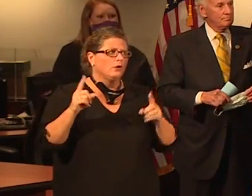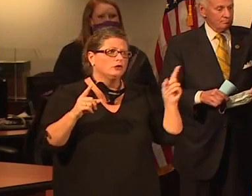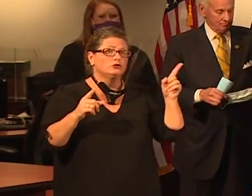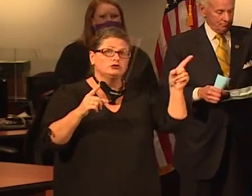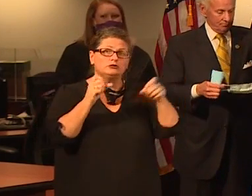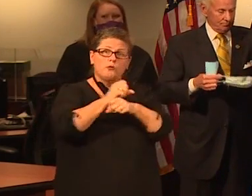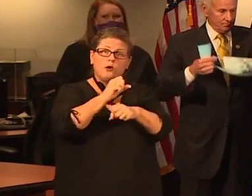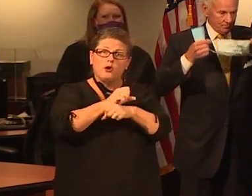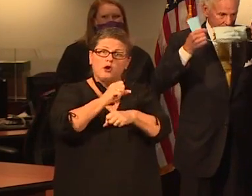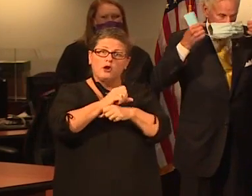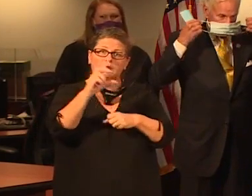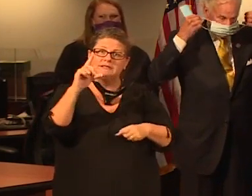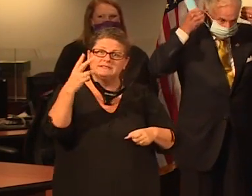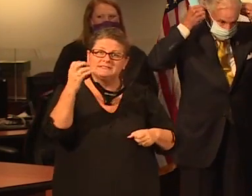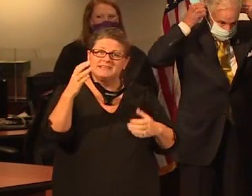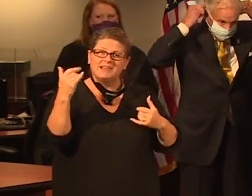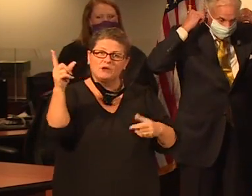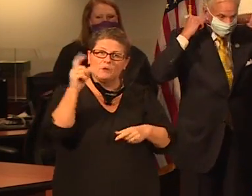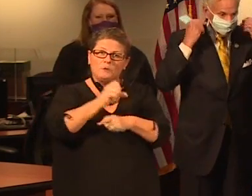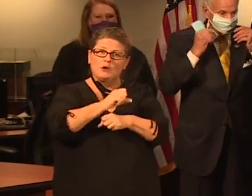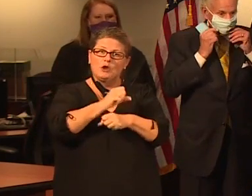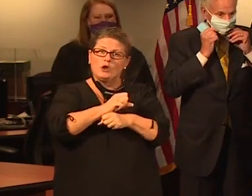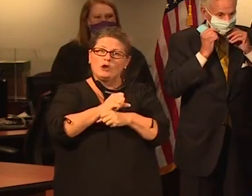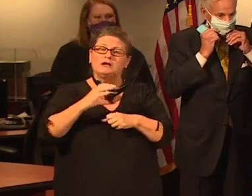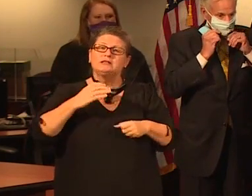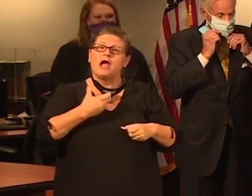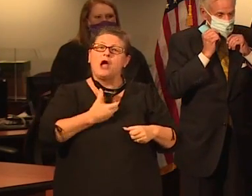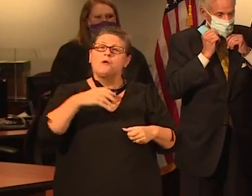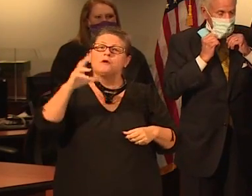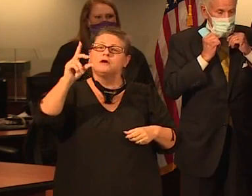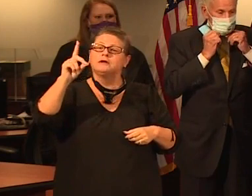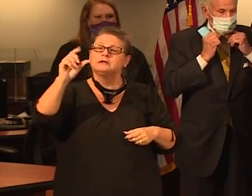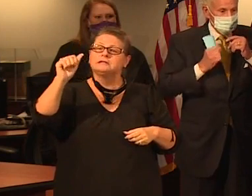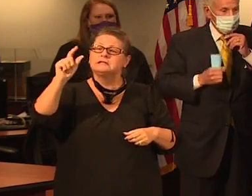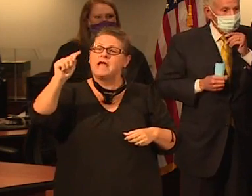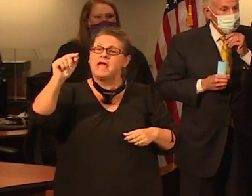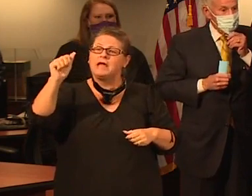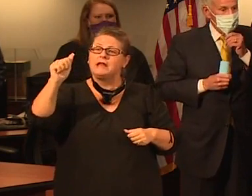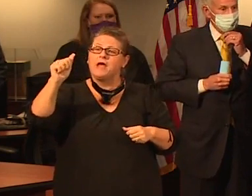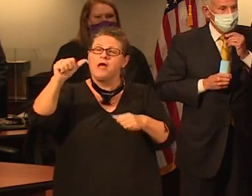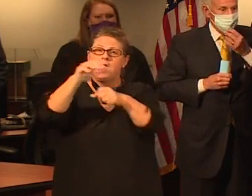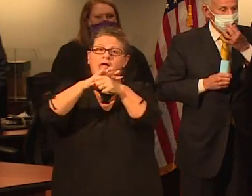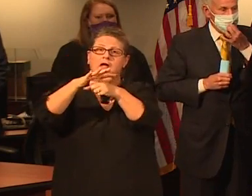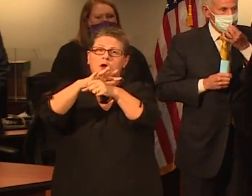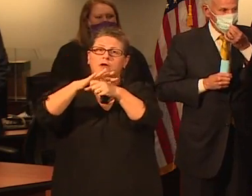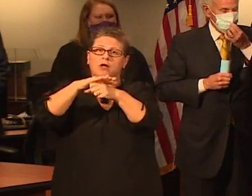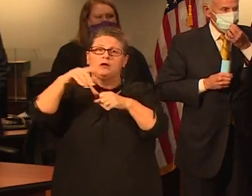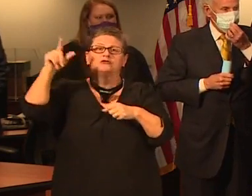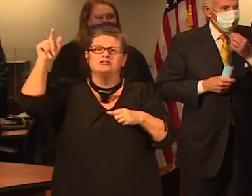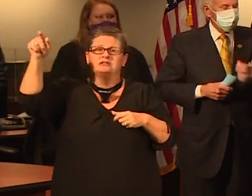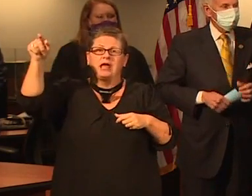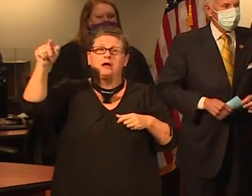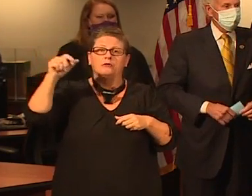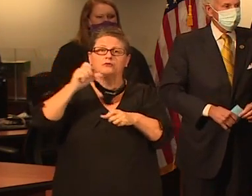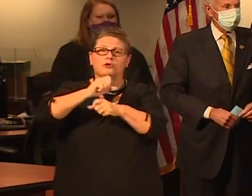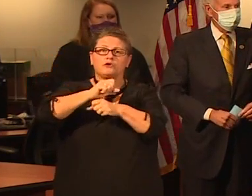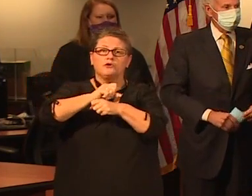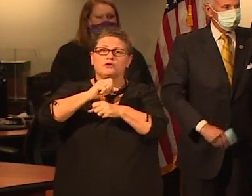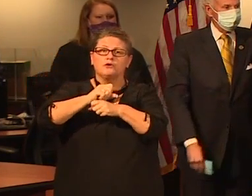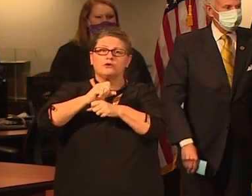FIRST, WHERE IS DR. BELL? WHERE IS DR. SNELL WORKING AT DHEC. SHE IS THE HEAD OF OUR DATA AREA.